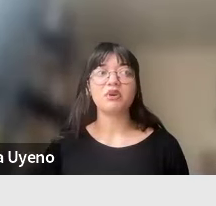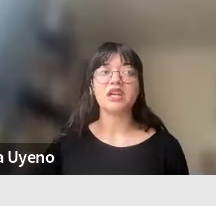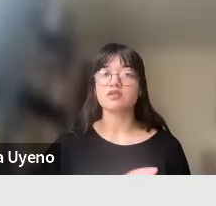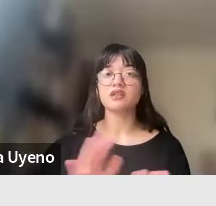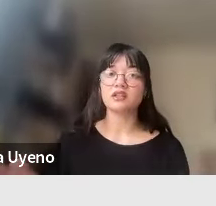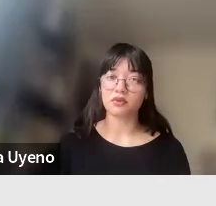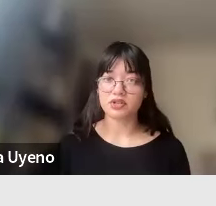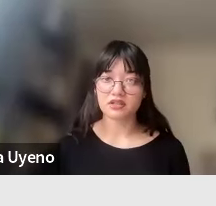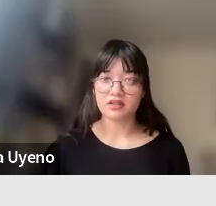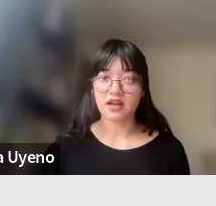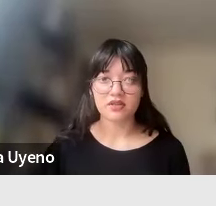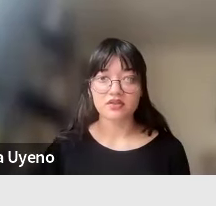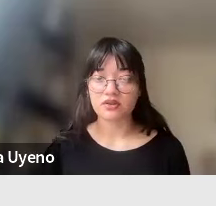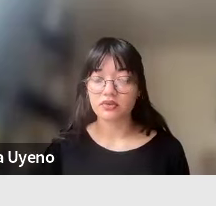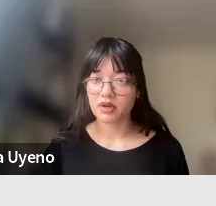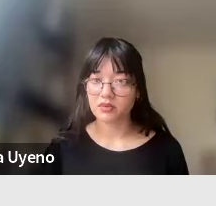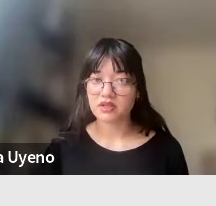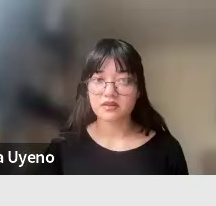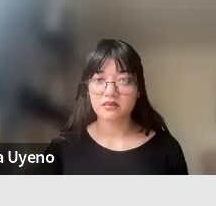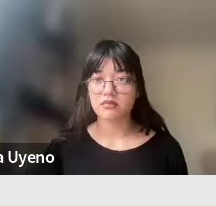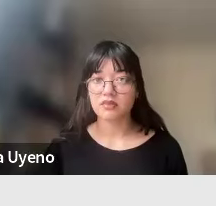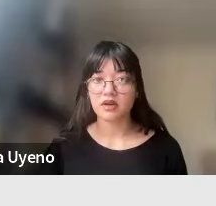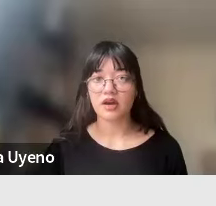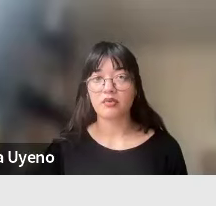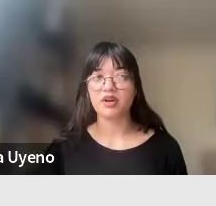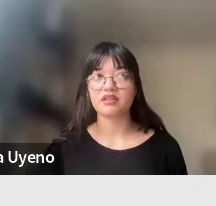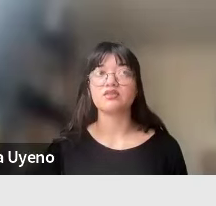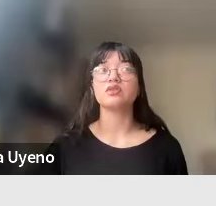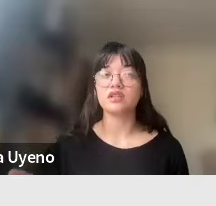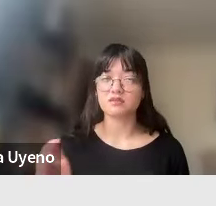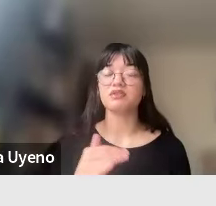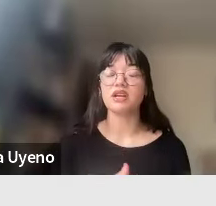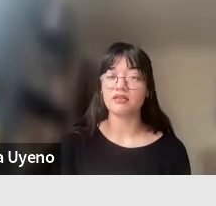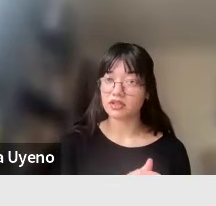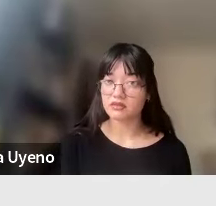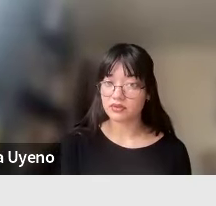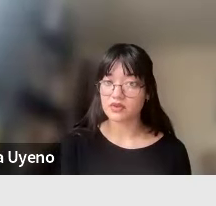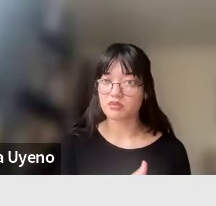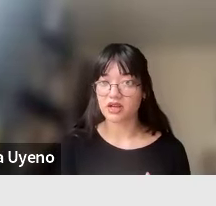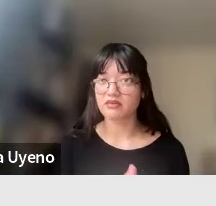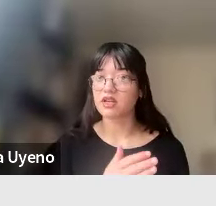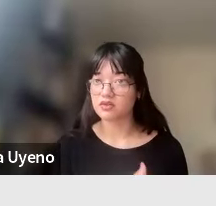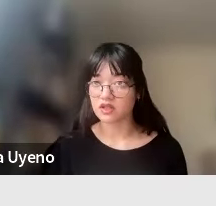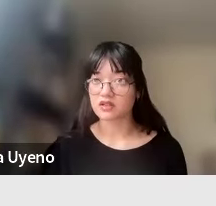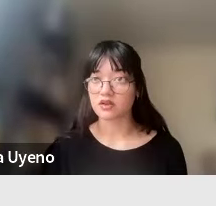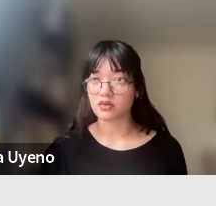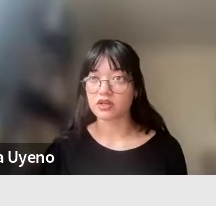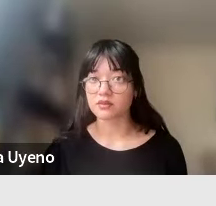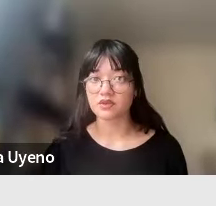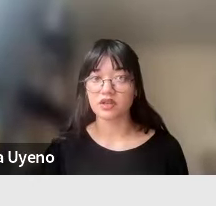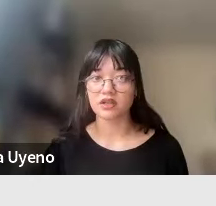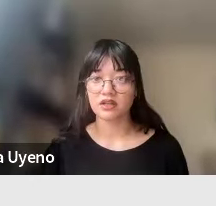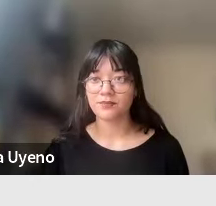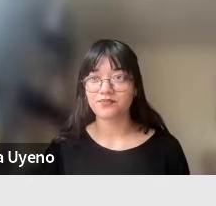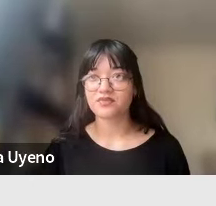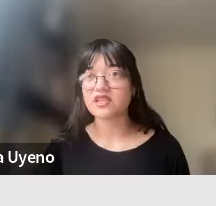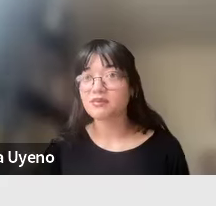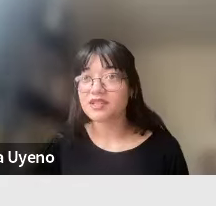is heavily influenced by my financial need as a low income student. Next slide.